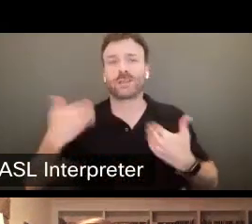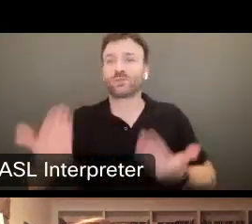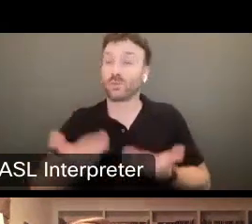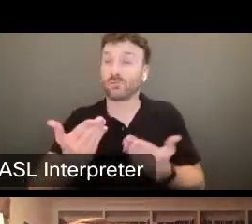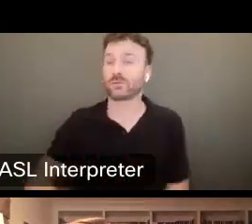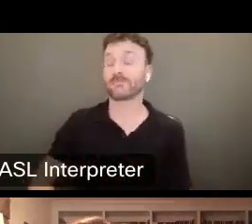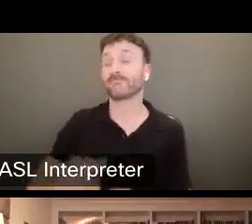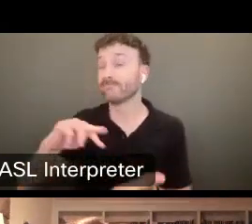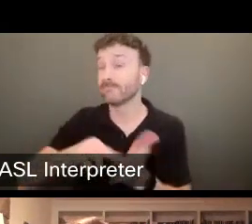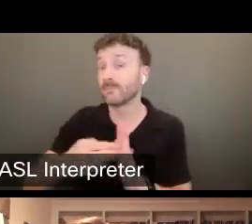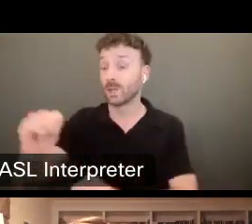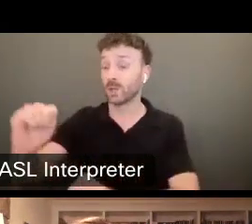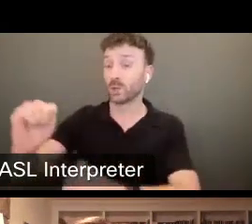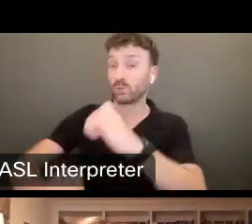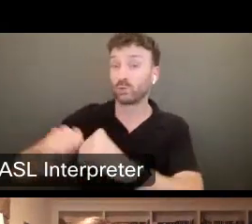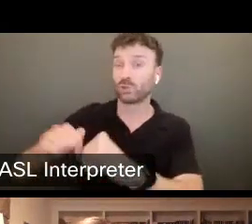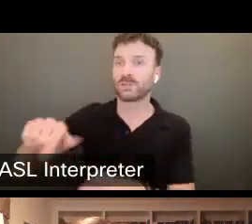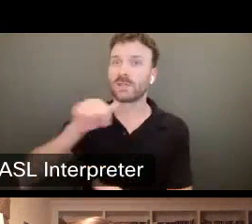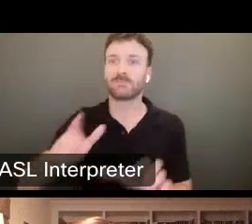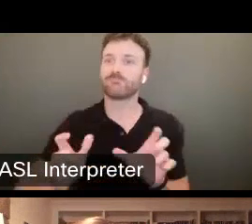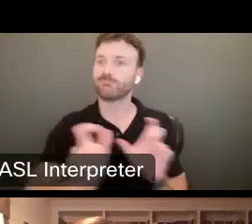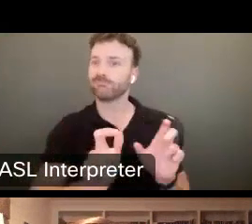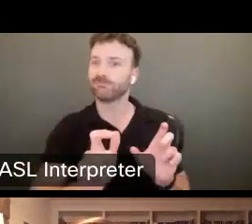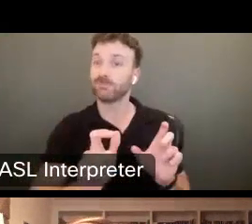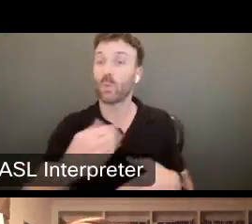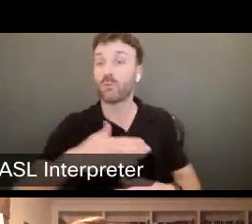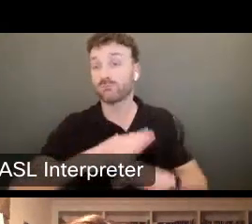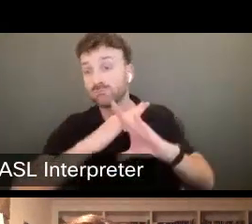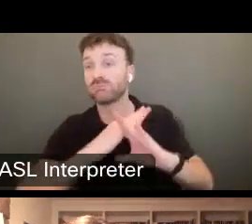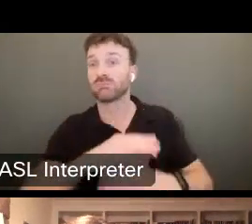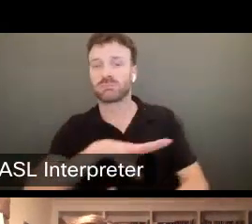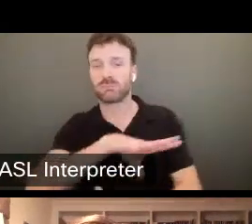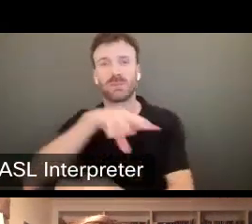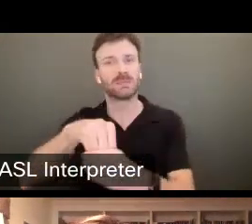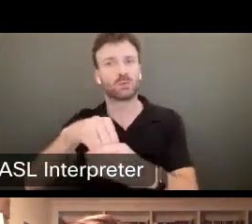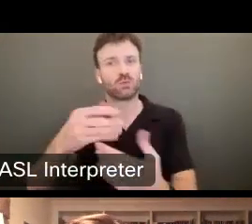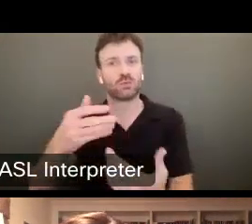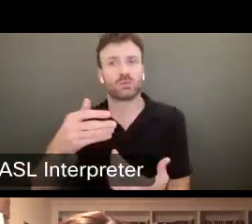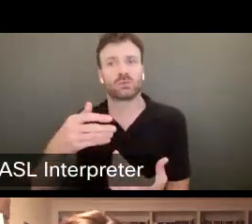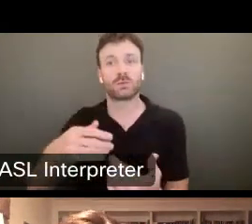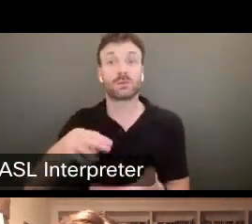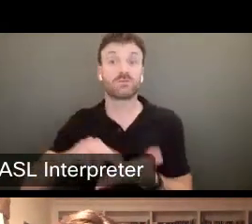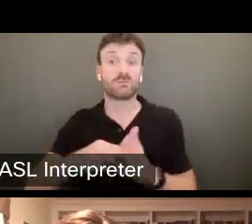do not deter or obstruct participation by creating unpassable or unsafe conditions for pedestrians,